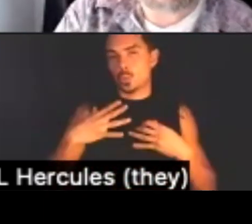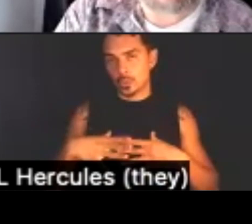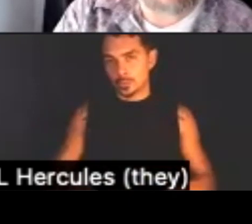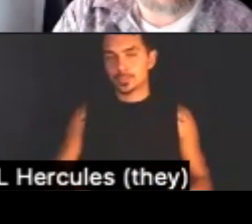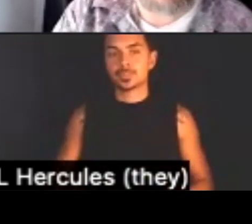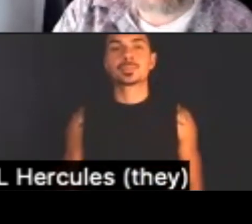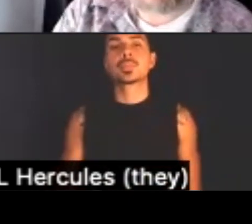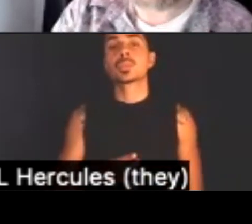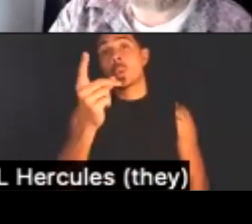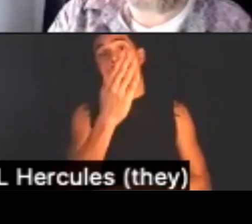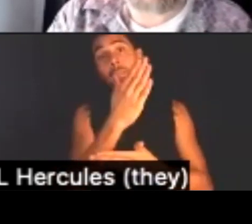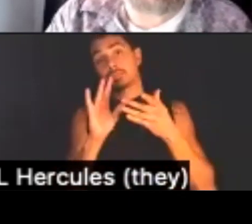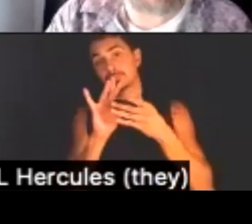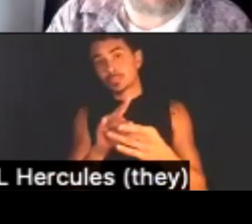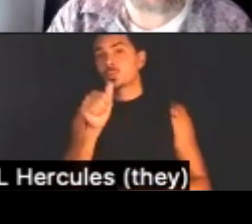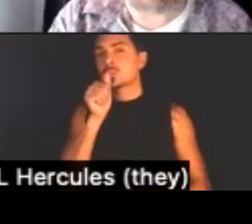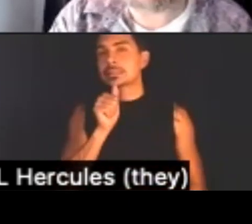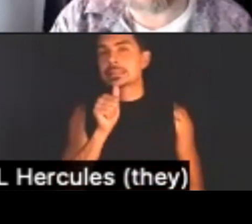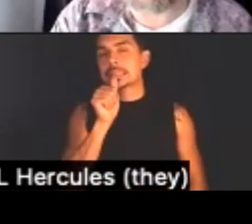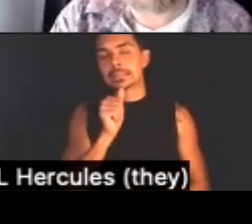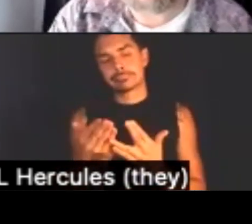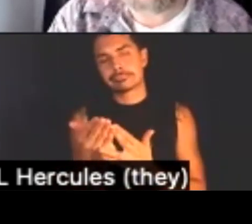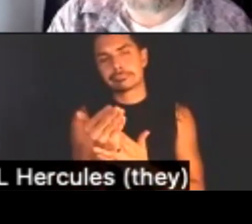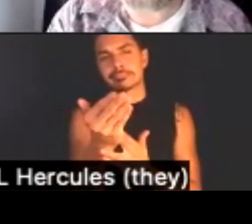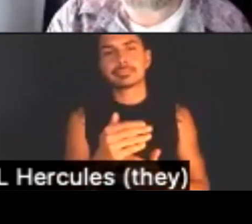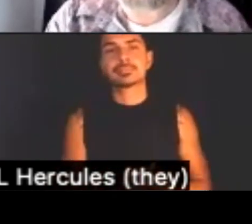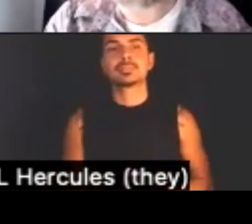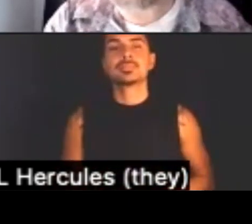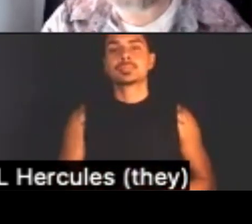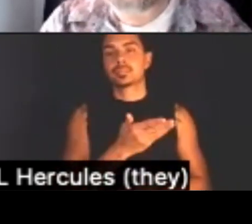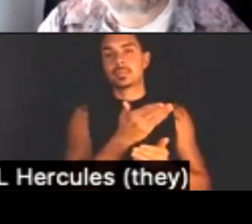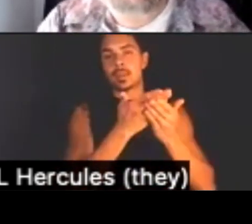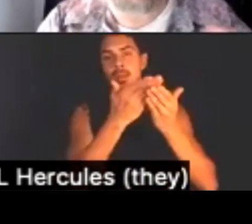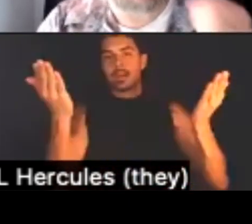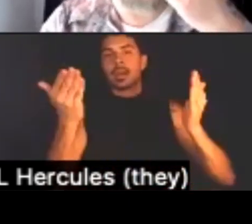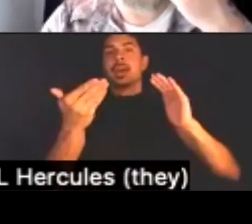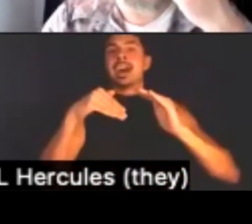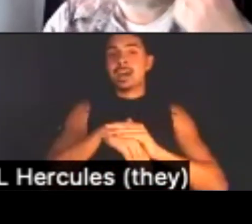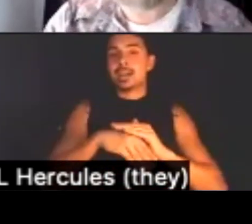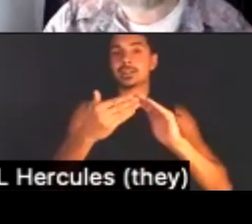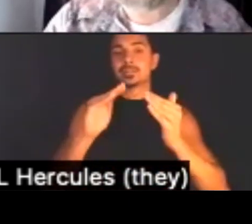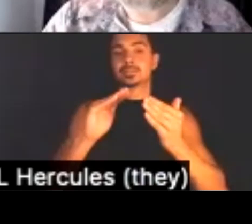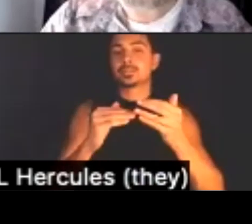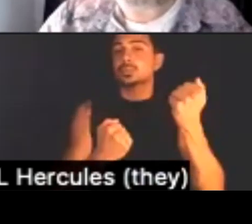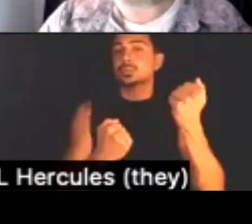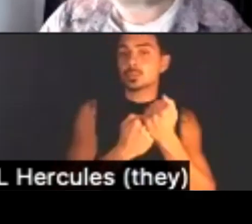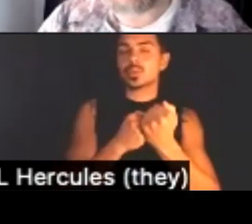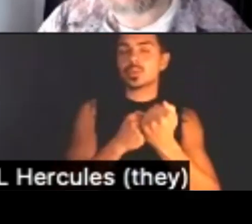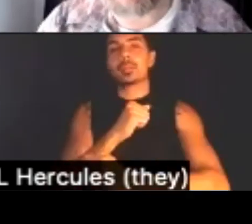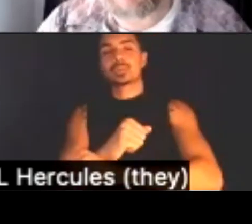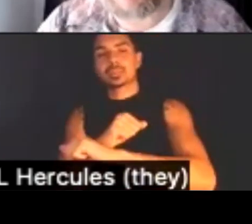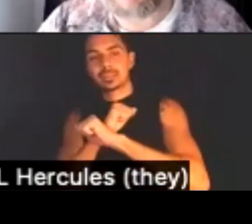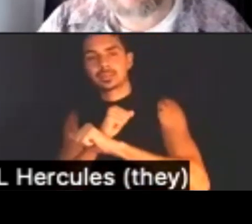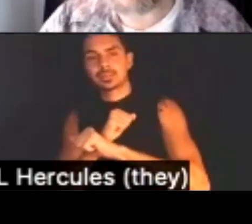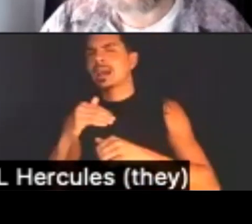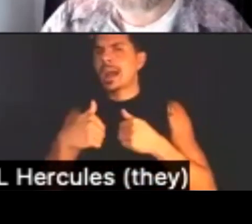is that in community support and protection, so I've shared a little bit about this before about how the community can protect each other